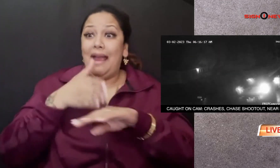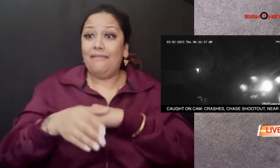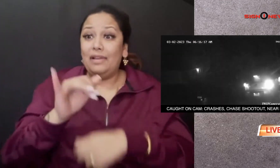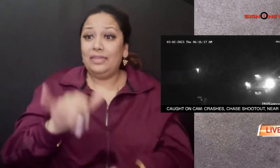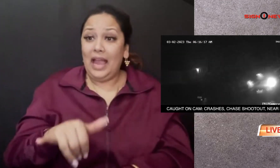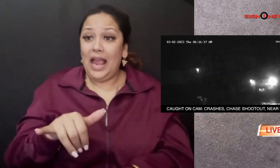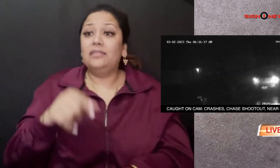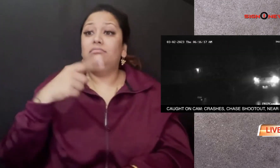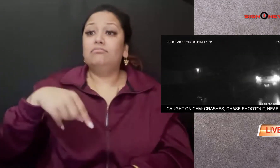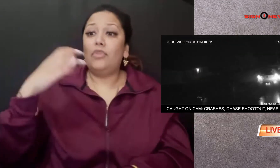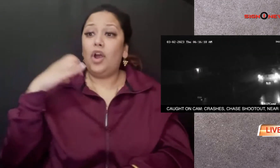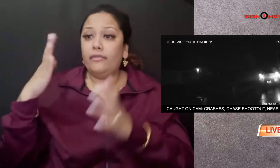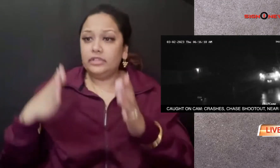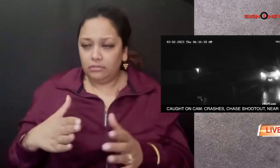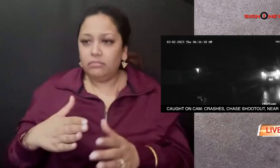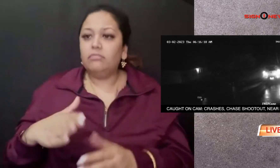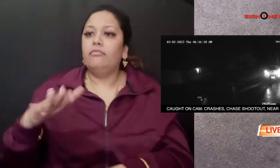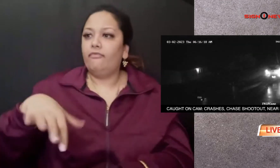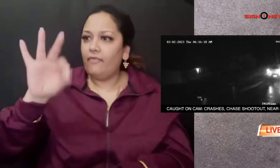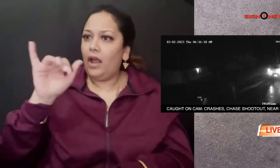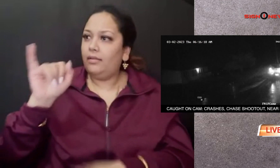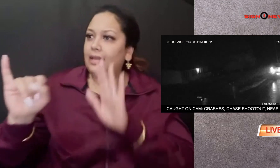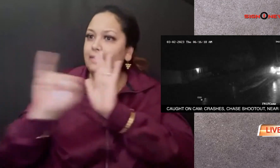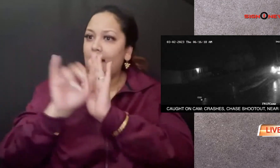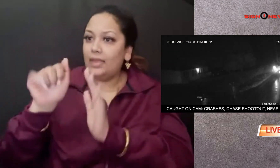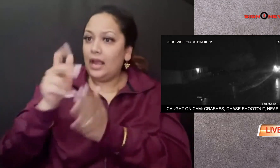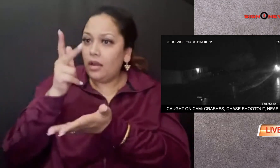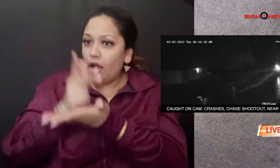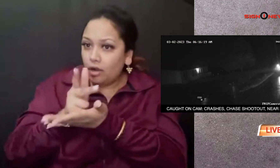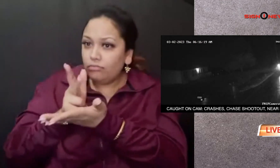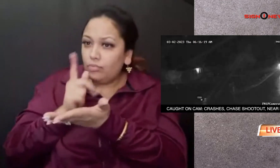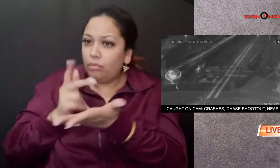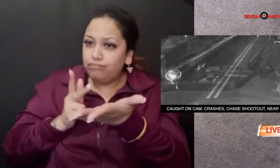Shortly, thereafter County officials were able to identify the vehicle.